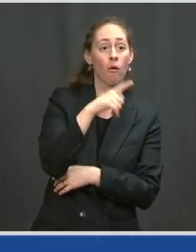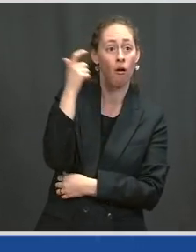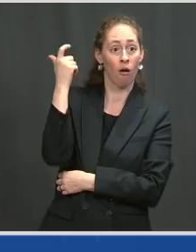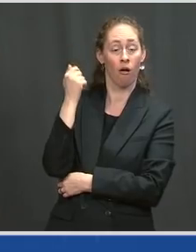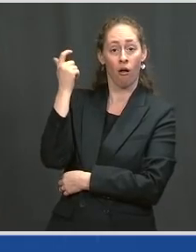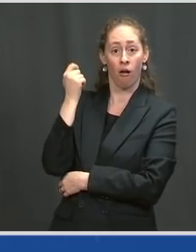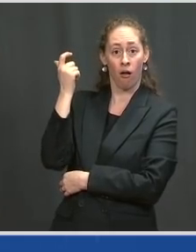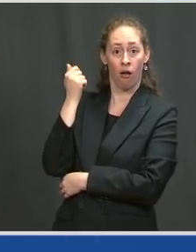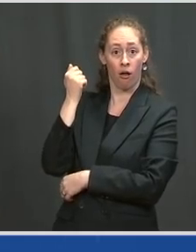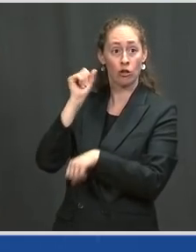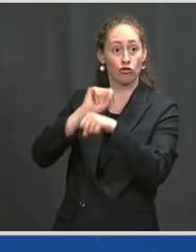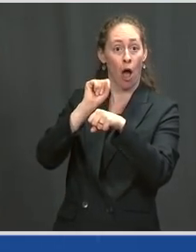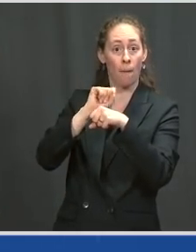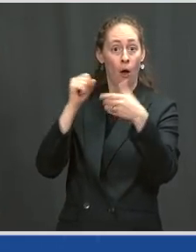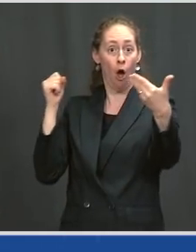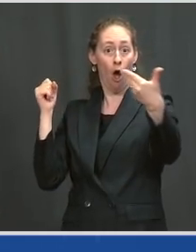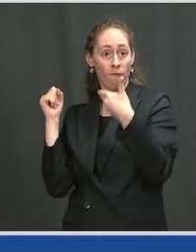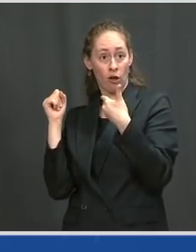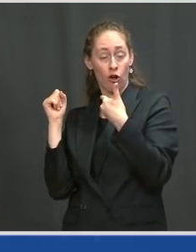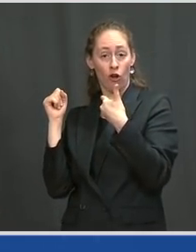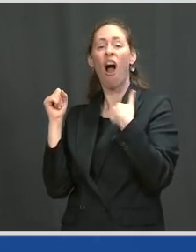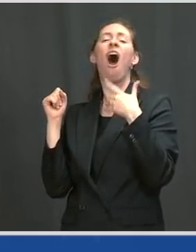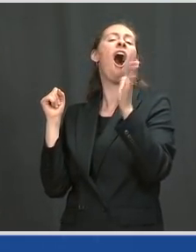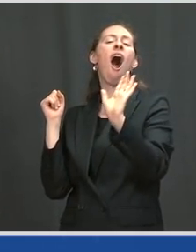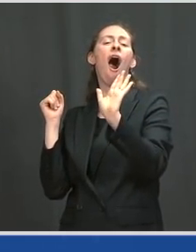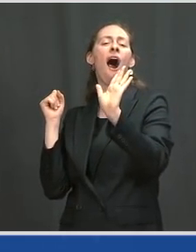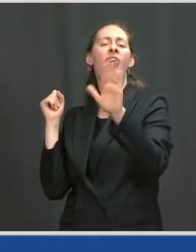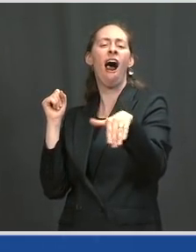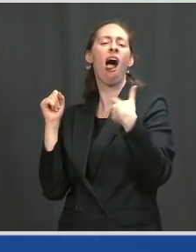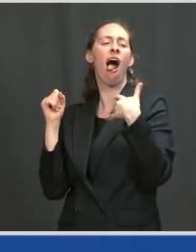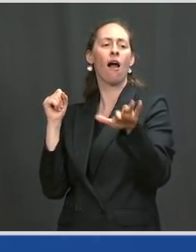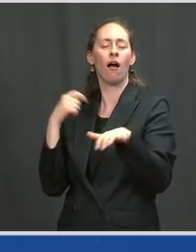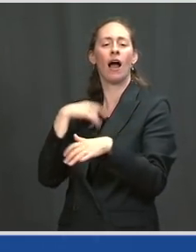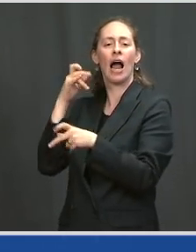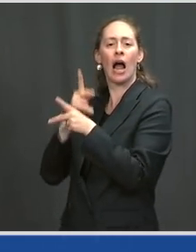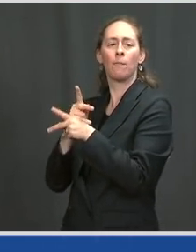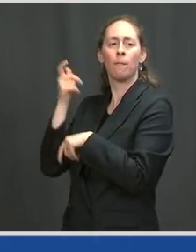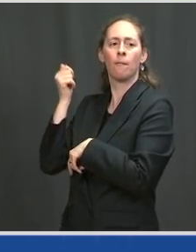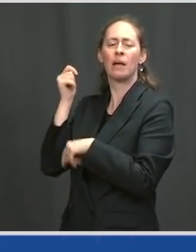you can't refuse that job and just keep getting the unemployment benefits.